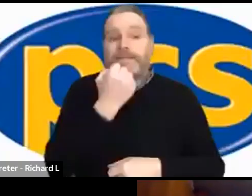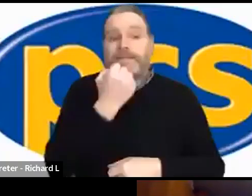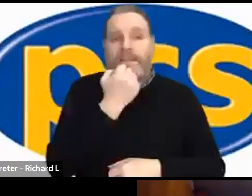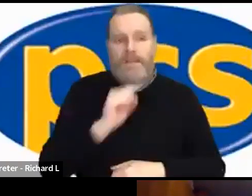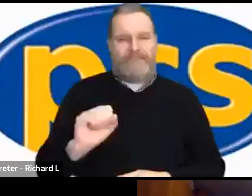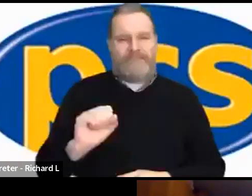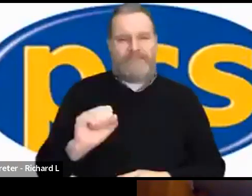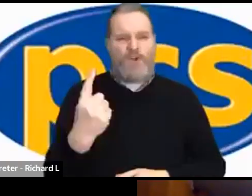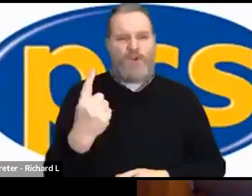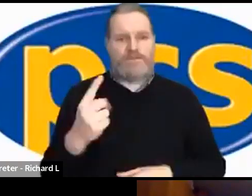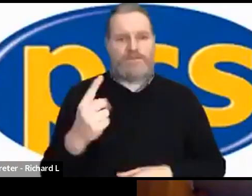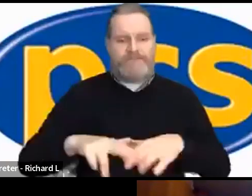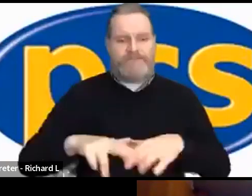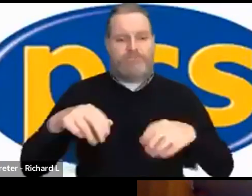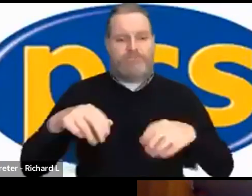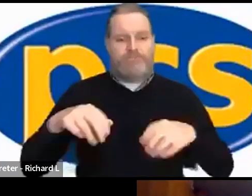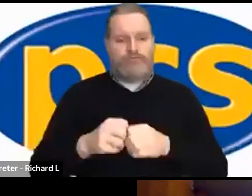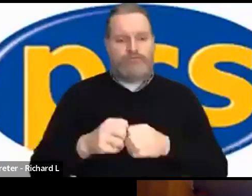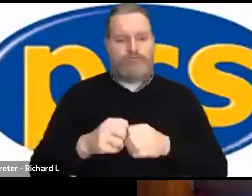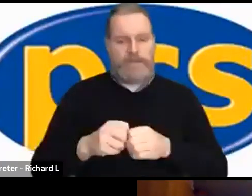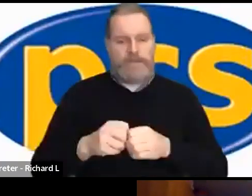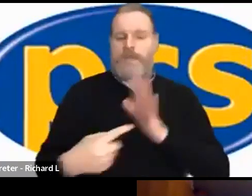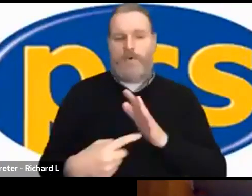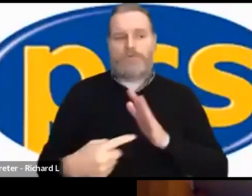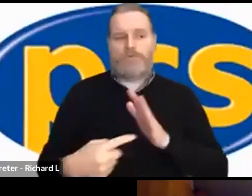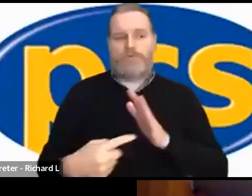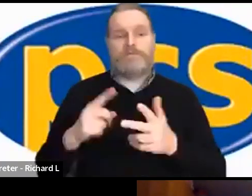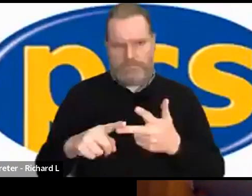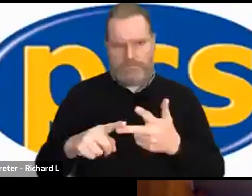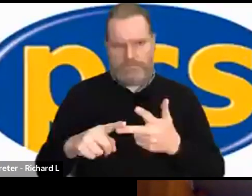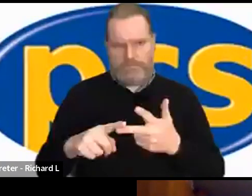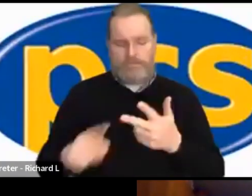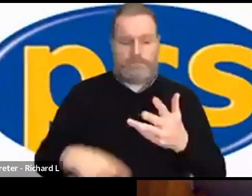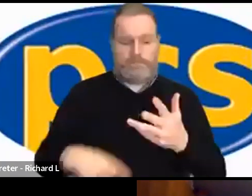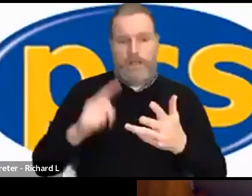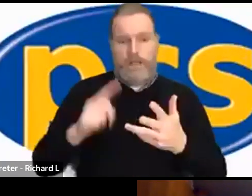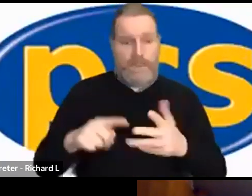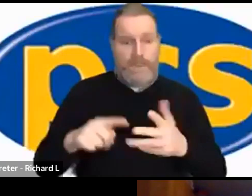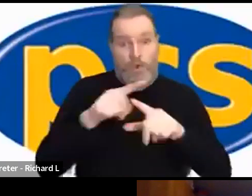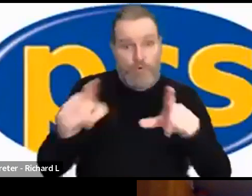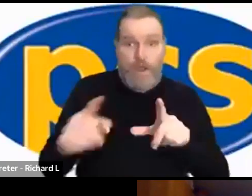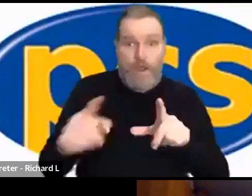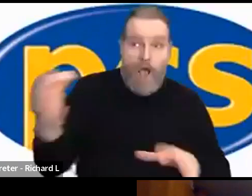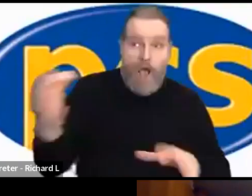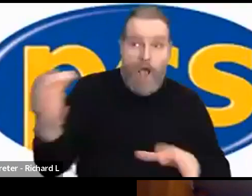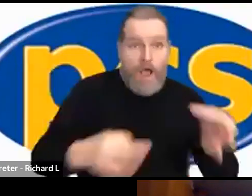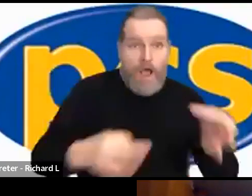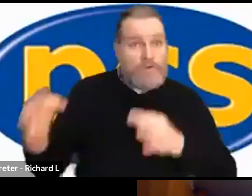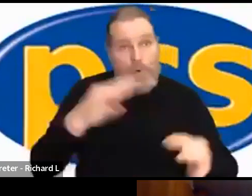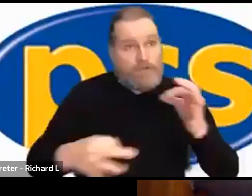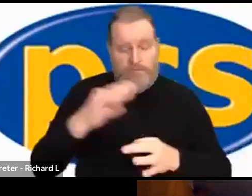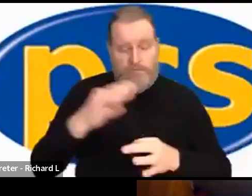February is so important, and to give people a little ple a chance, not not just to hear those hear those reasons again, but to ask any